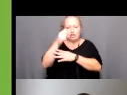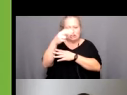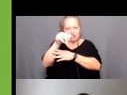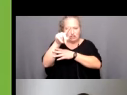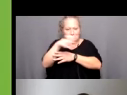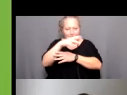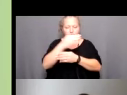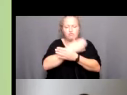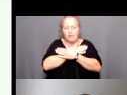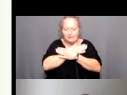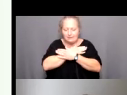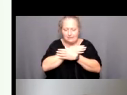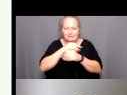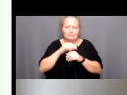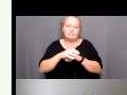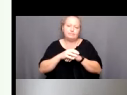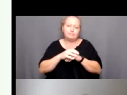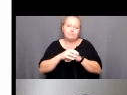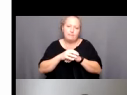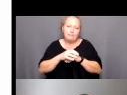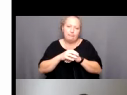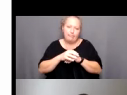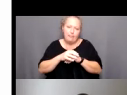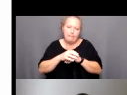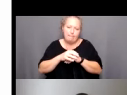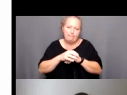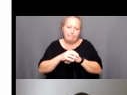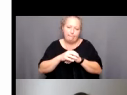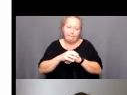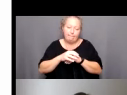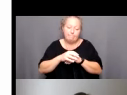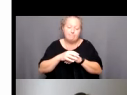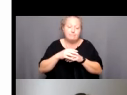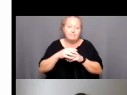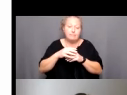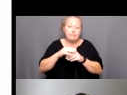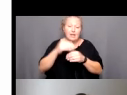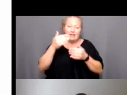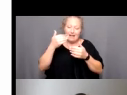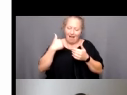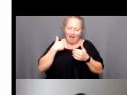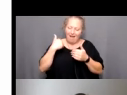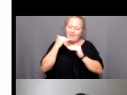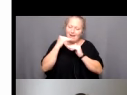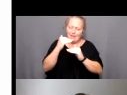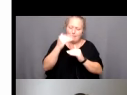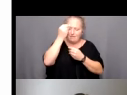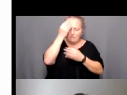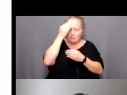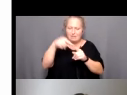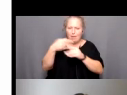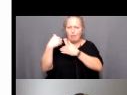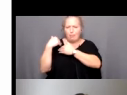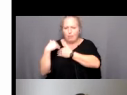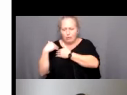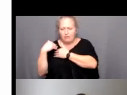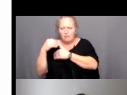Despite this, we actually have pretty limited information about the burden of occupational heat illness in California,